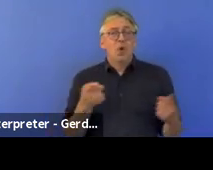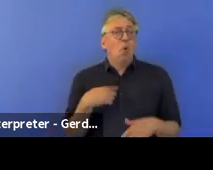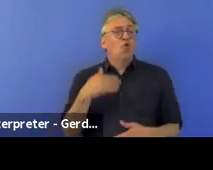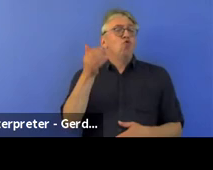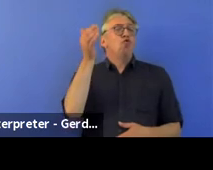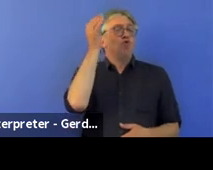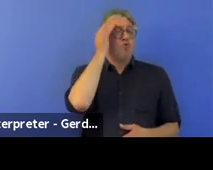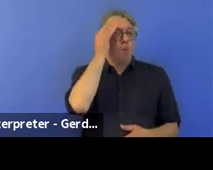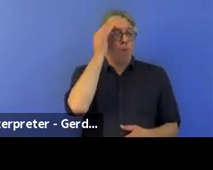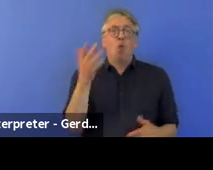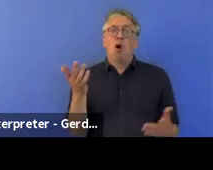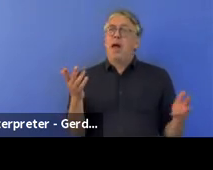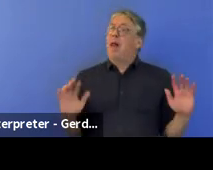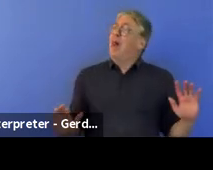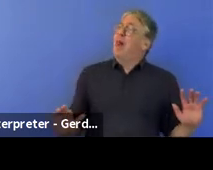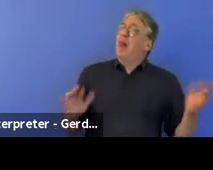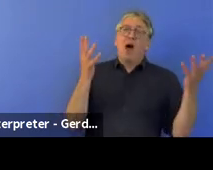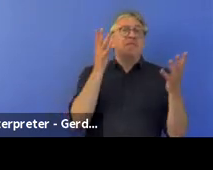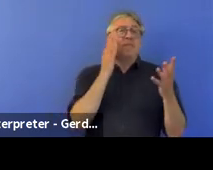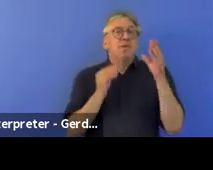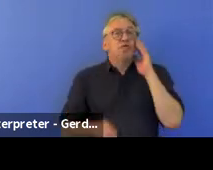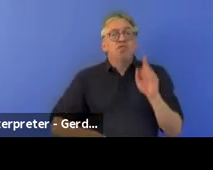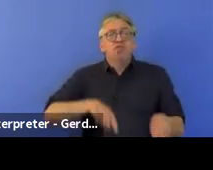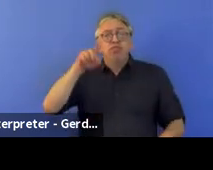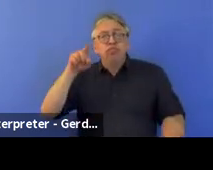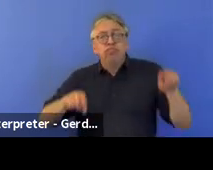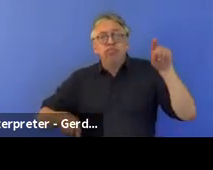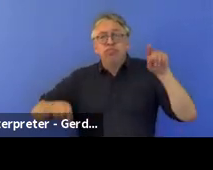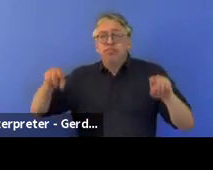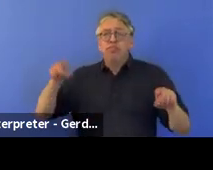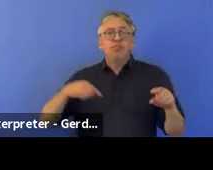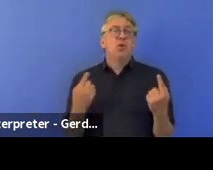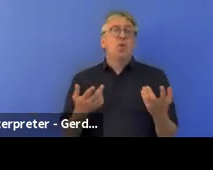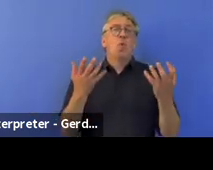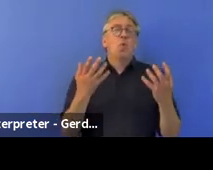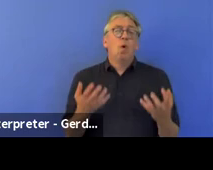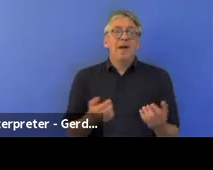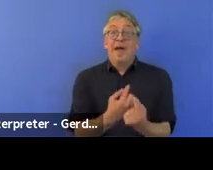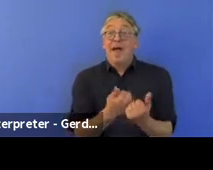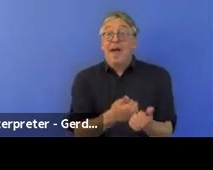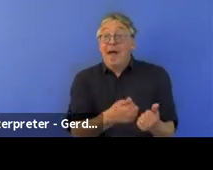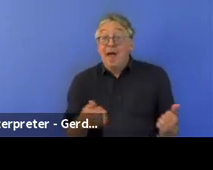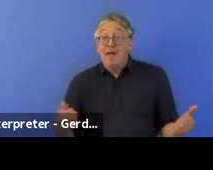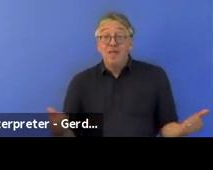and intersecting identities. Understanding that there is